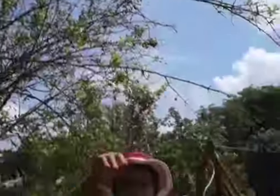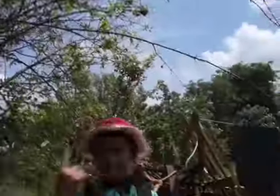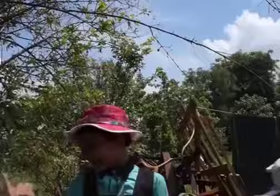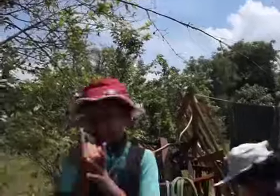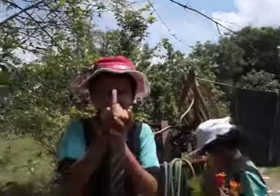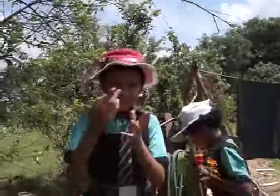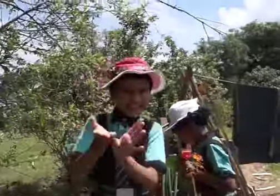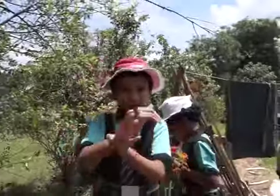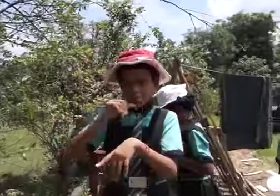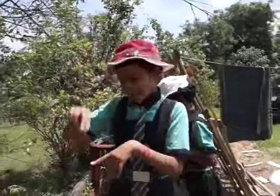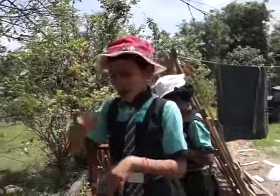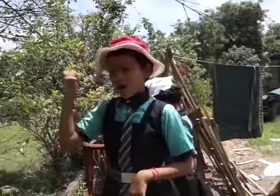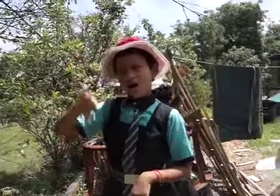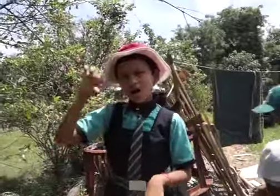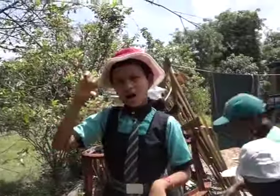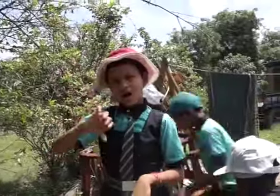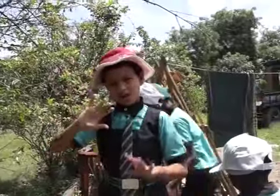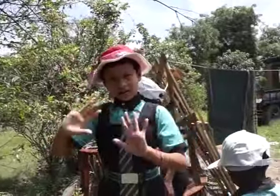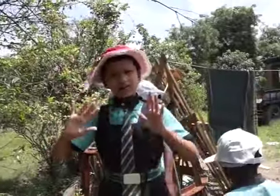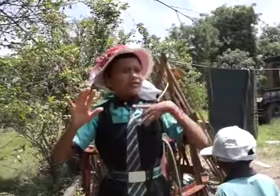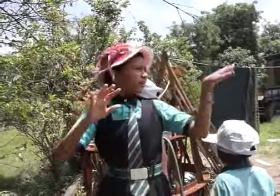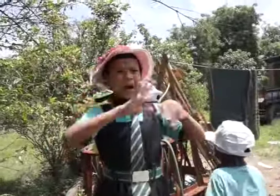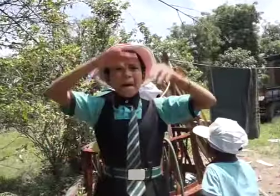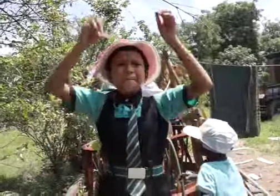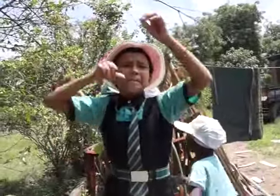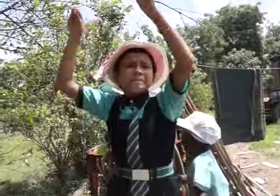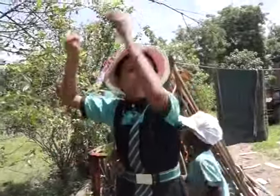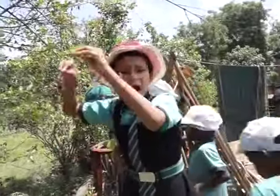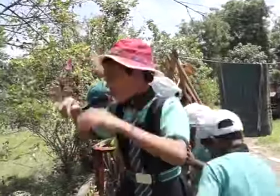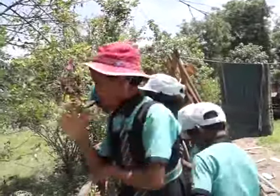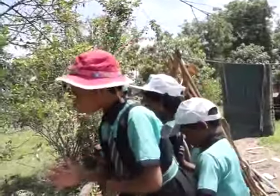this deaf girl asks if you know what a pomegranate is